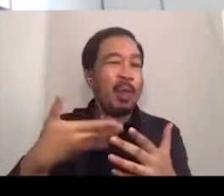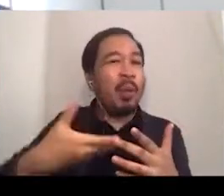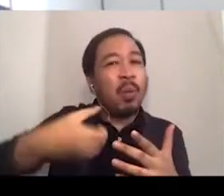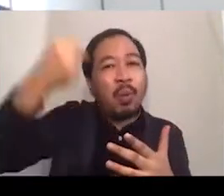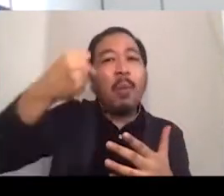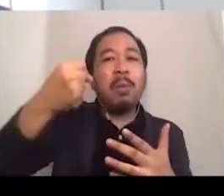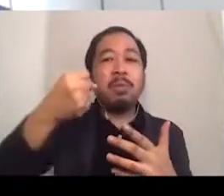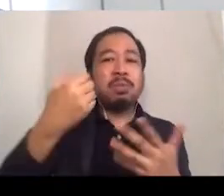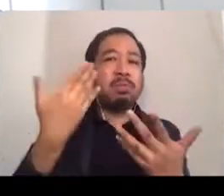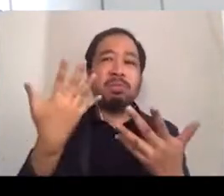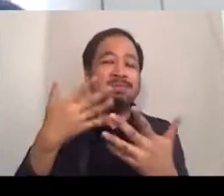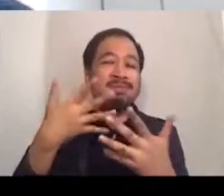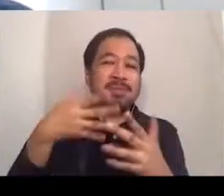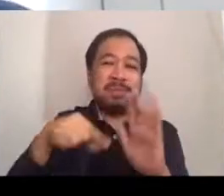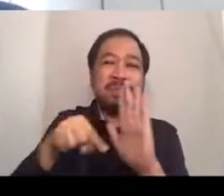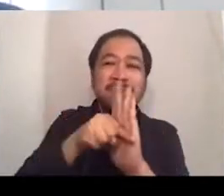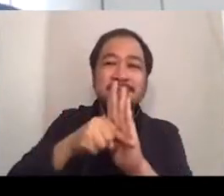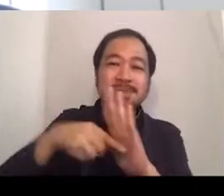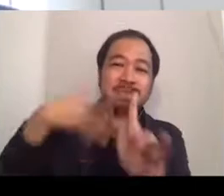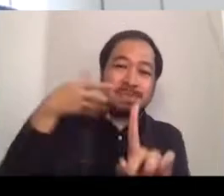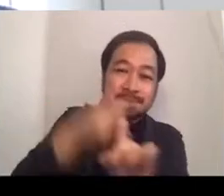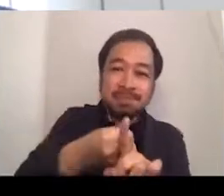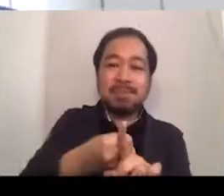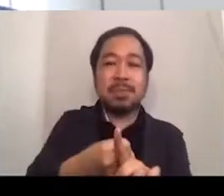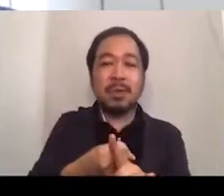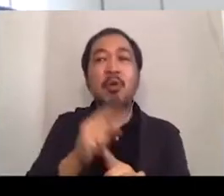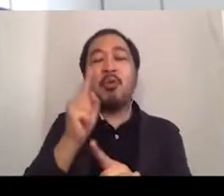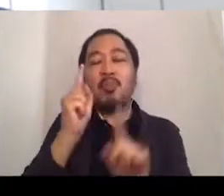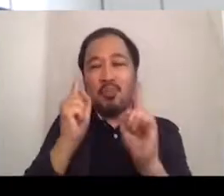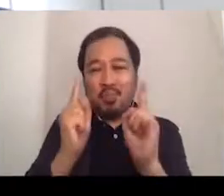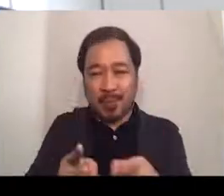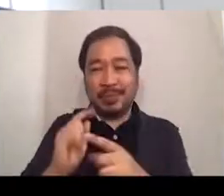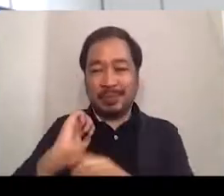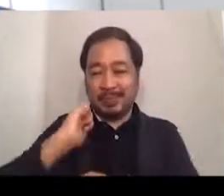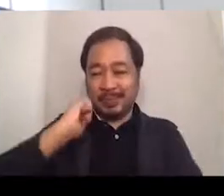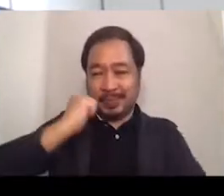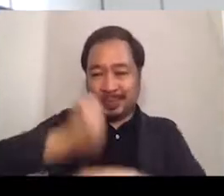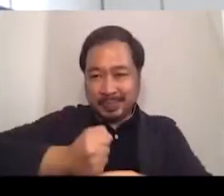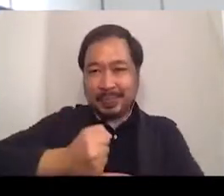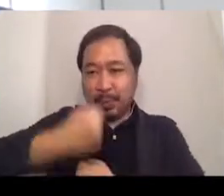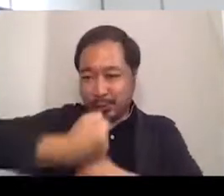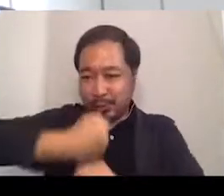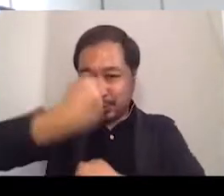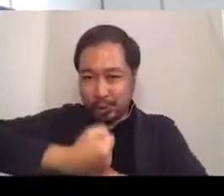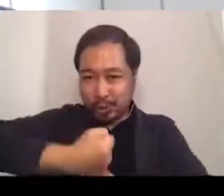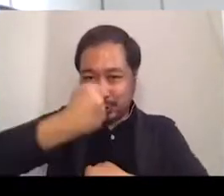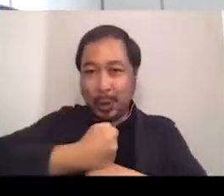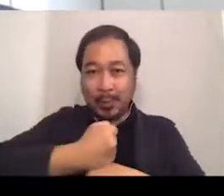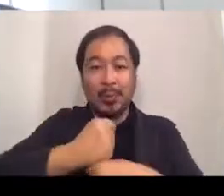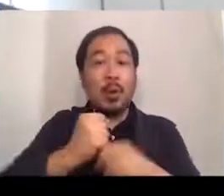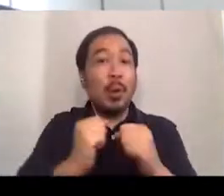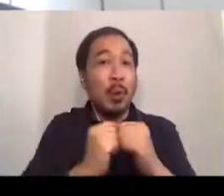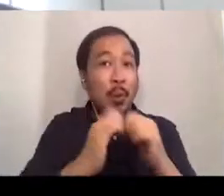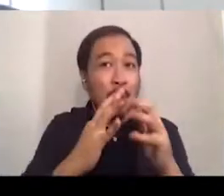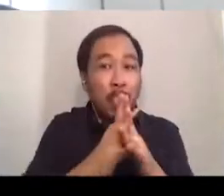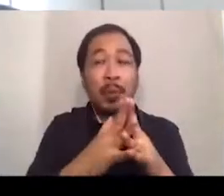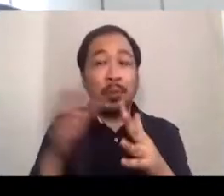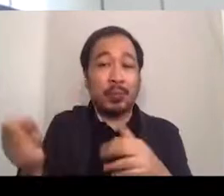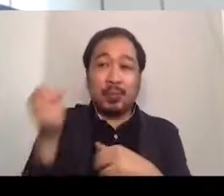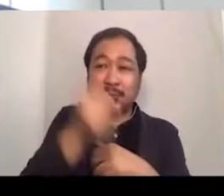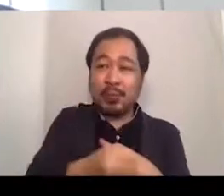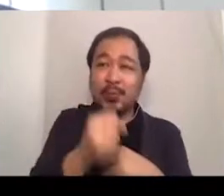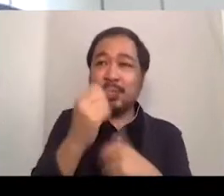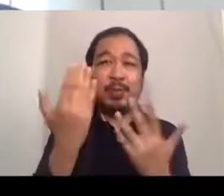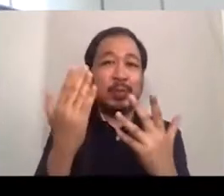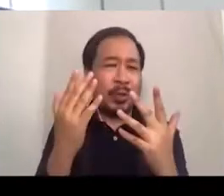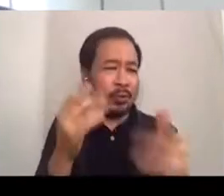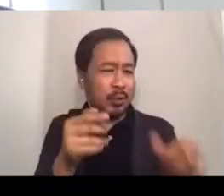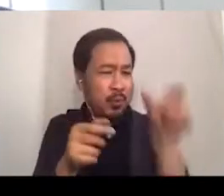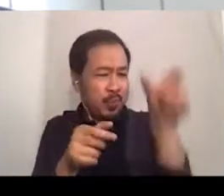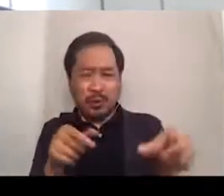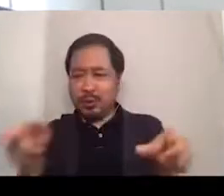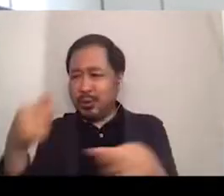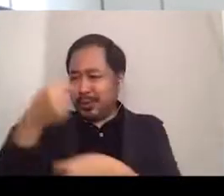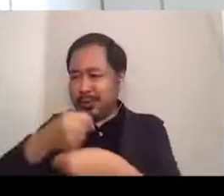So taking Hong Kong SAR as an example, the Hong Kong SAR Government has introduced an employment support scheme.